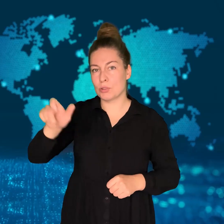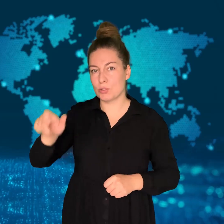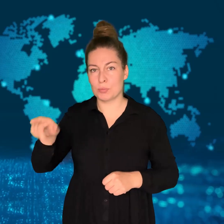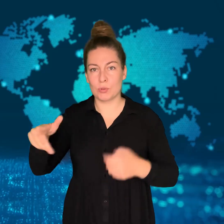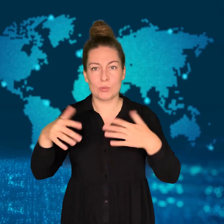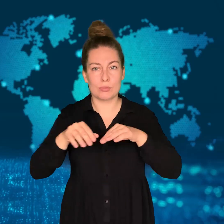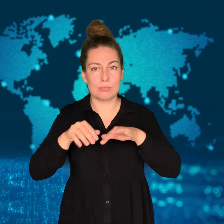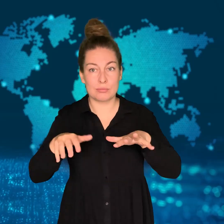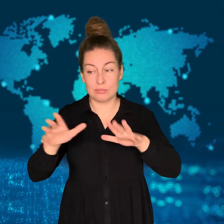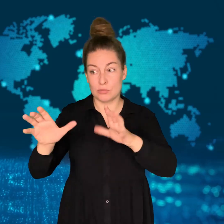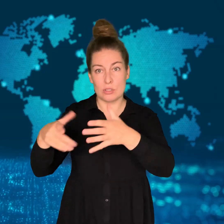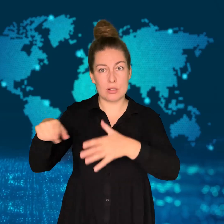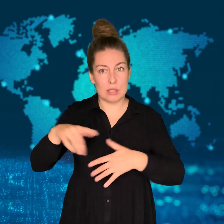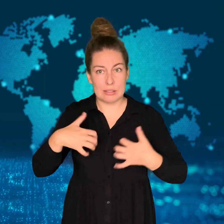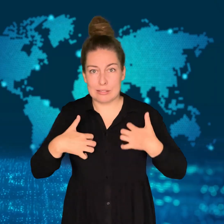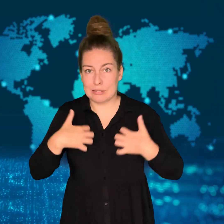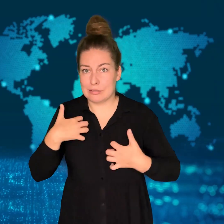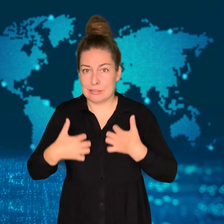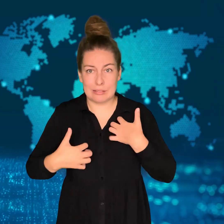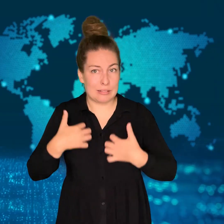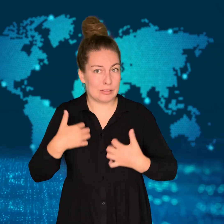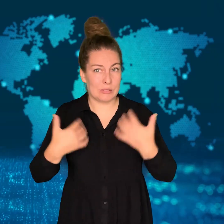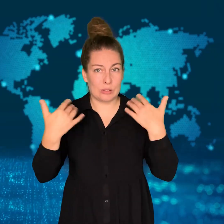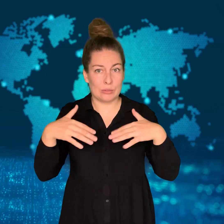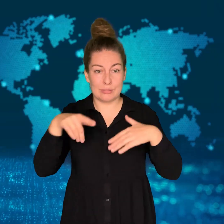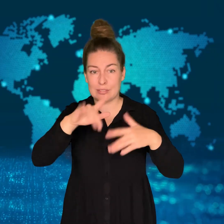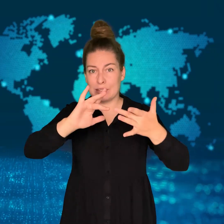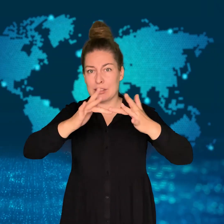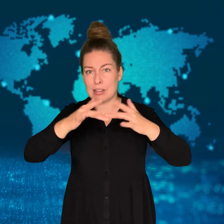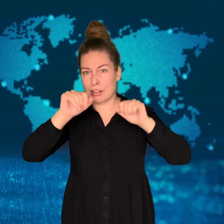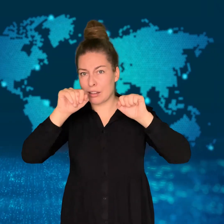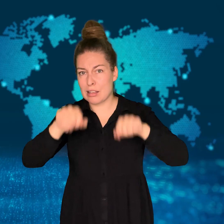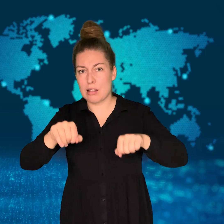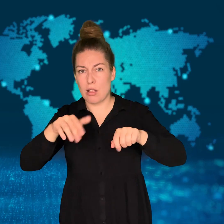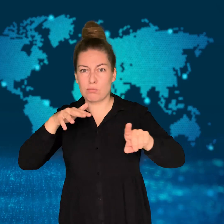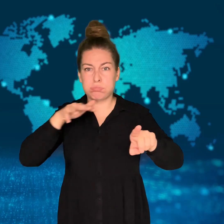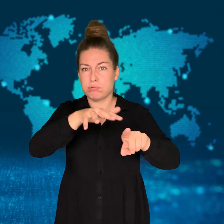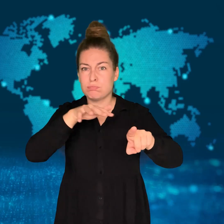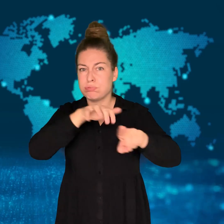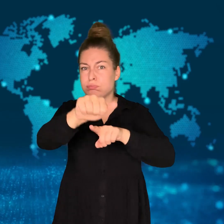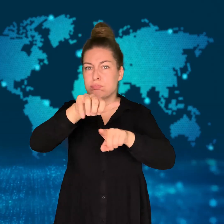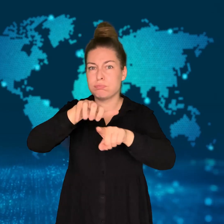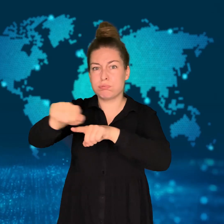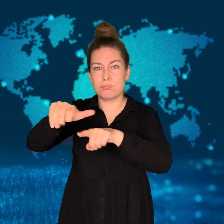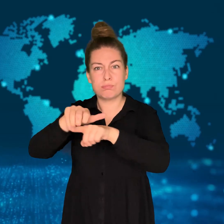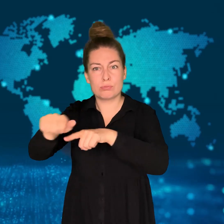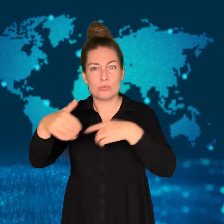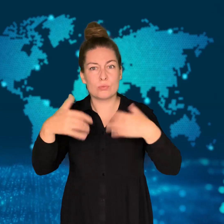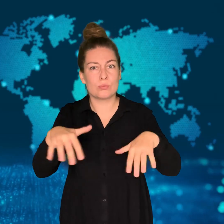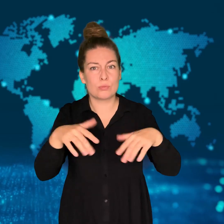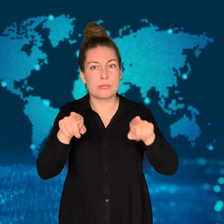The group is concerned that online attacks are